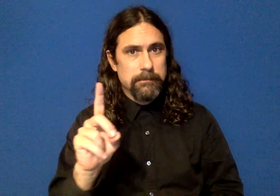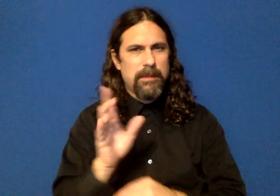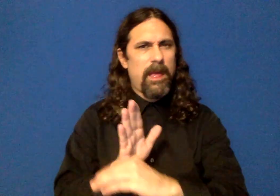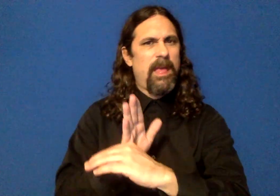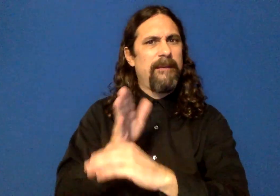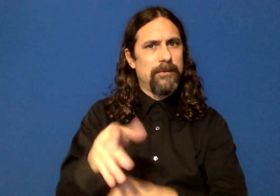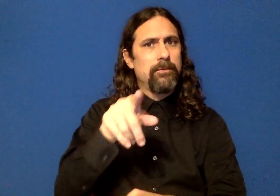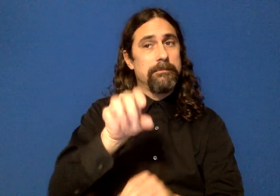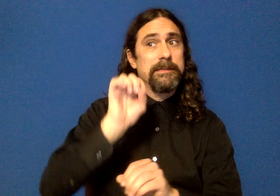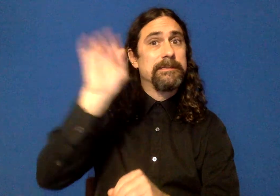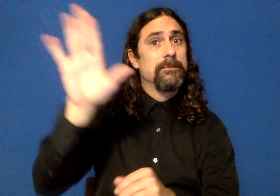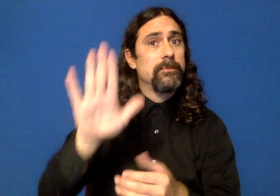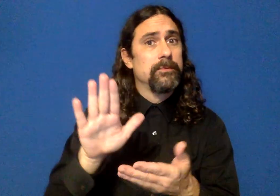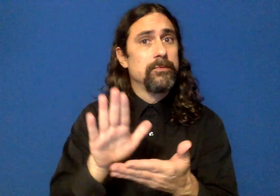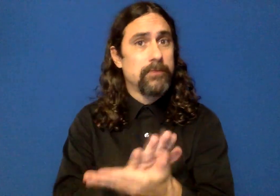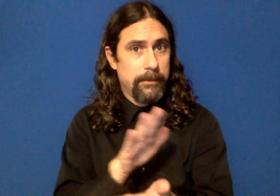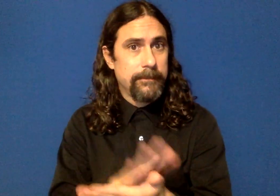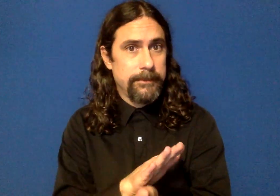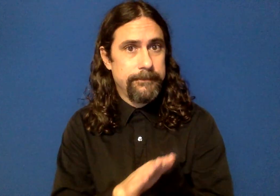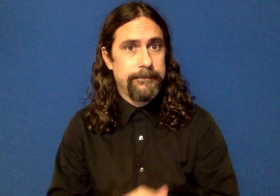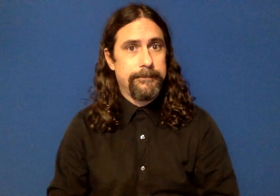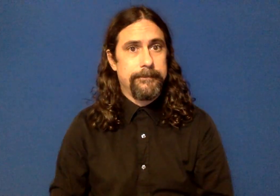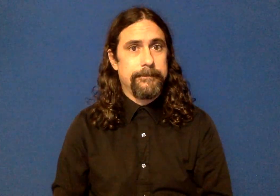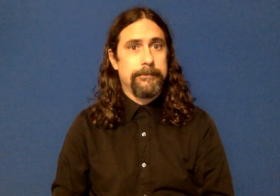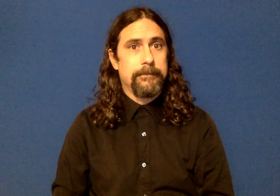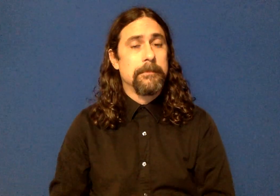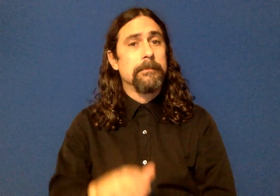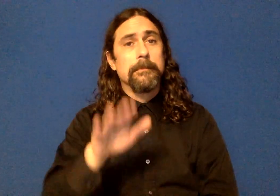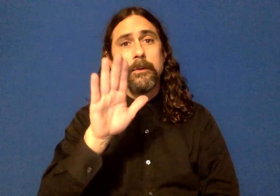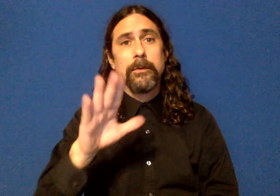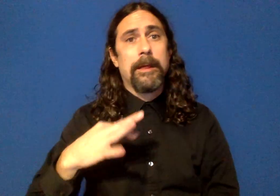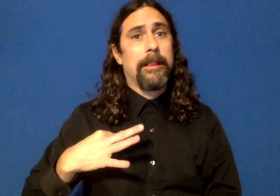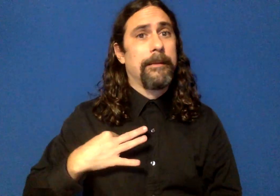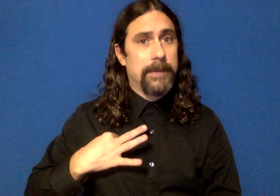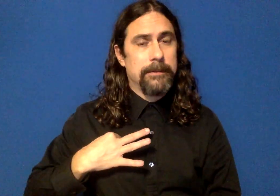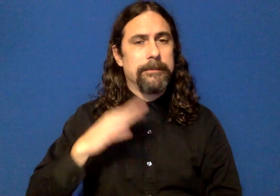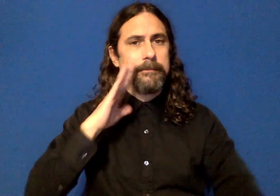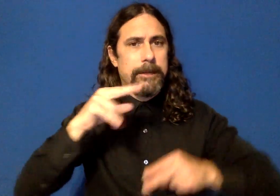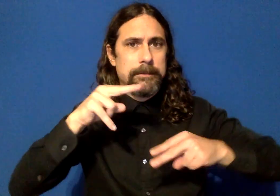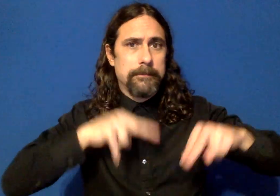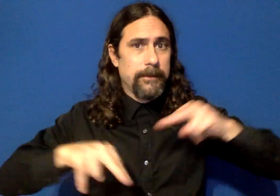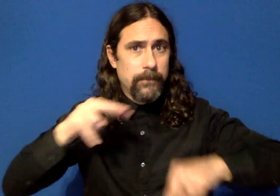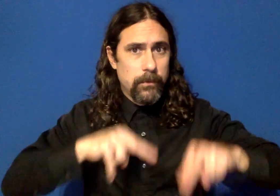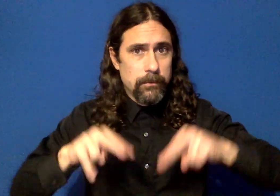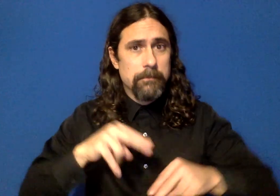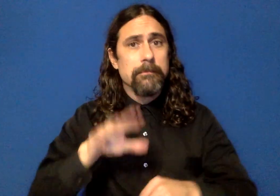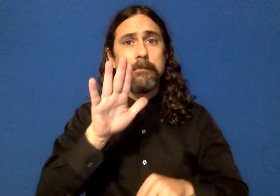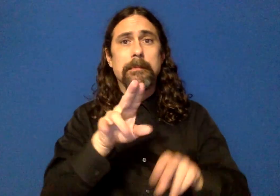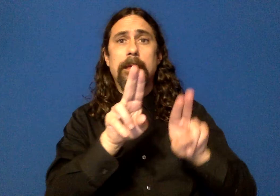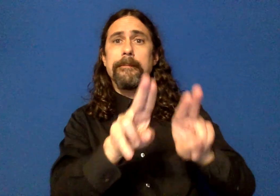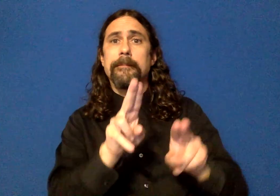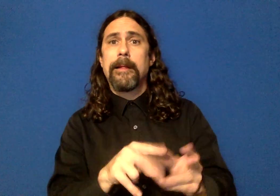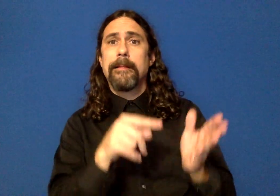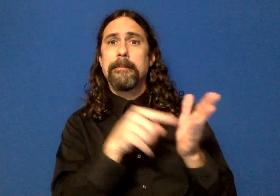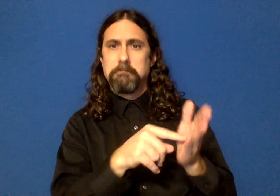and your application may be selected for further consideration. If so, you ll have to go through a